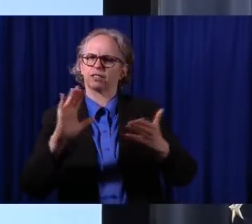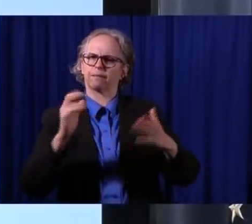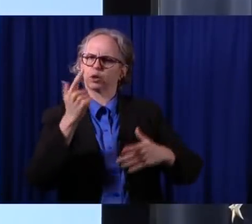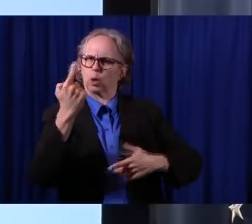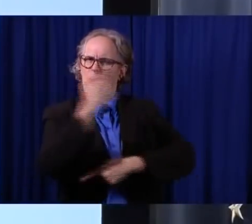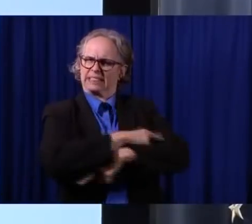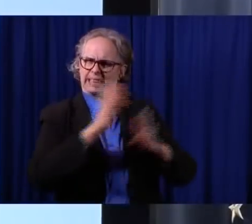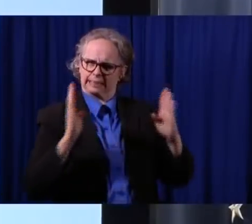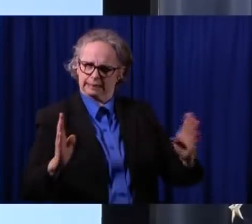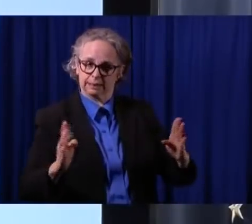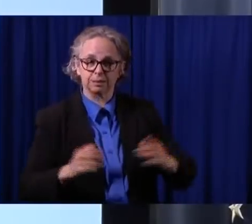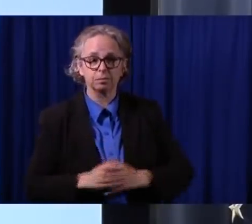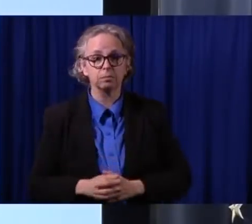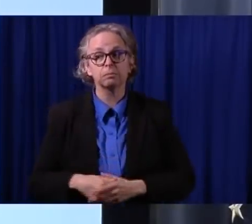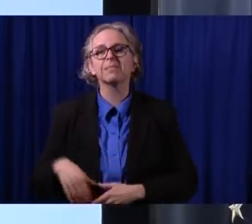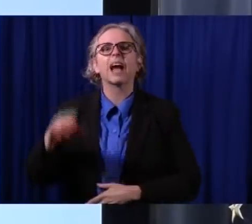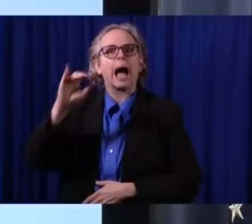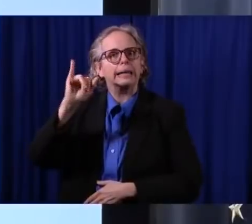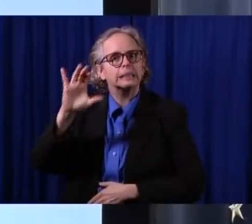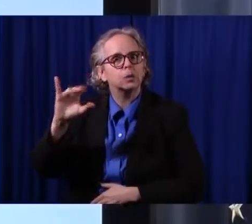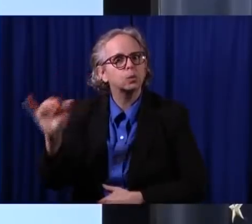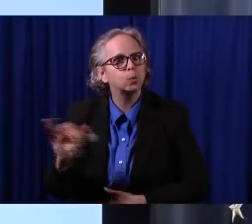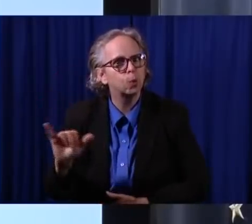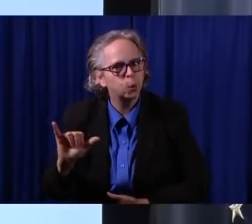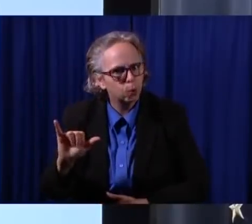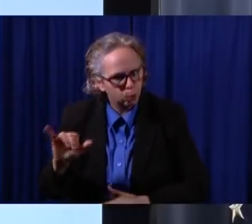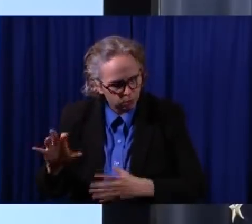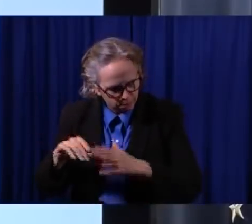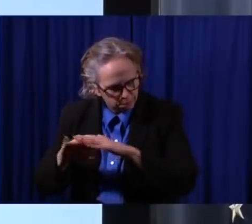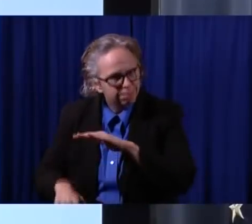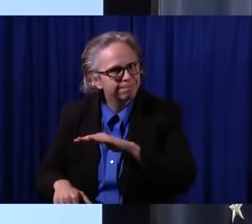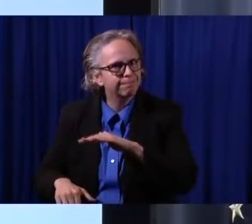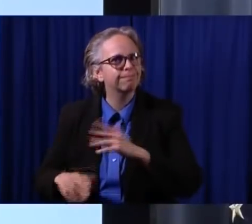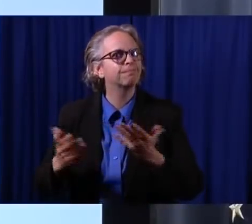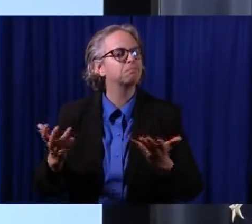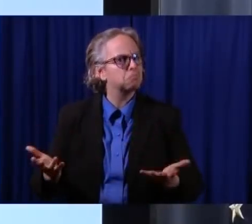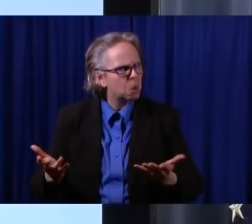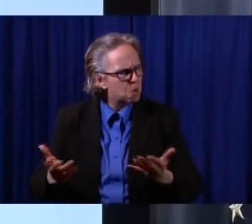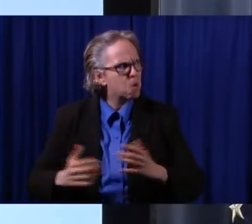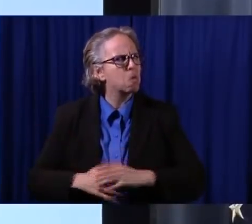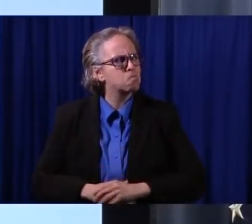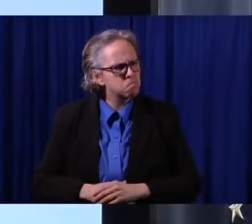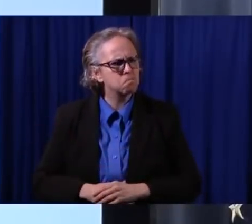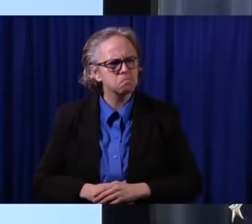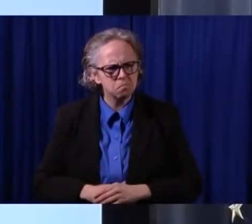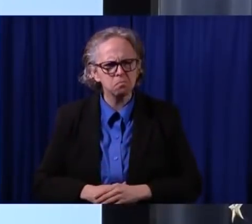HOSPITALIZATIONS, THAT ALSO IS UNDER THE 21 DAY AVERAGE. ICU